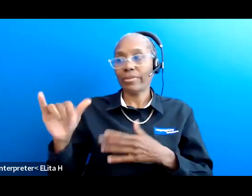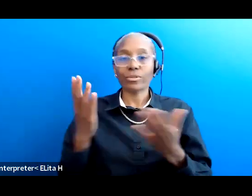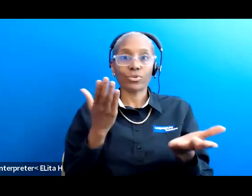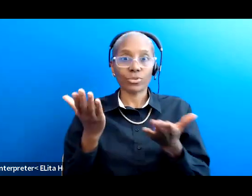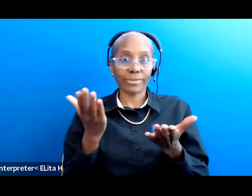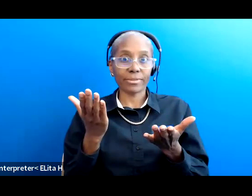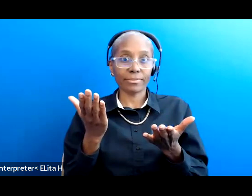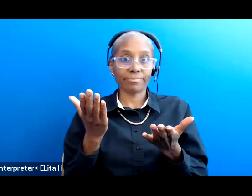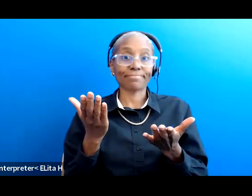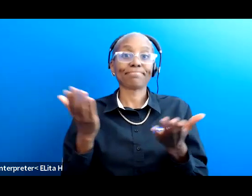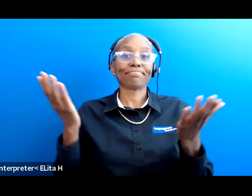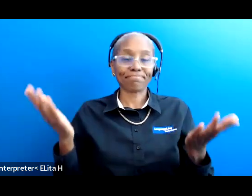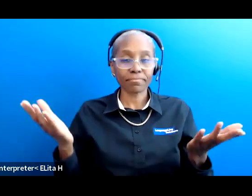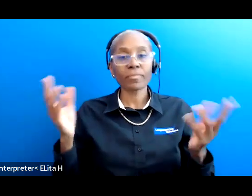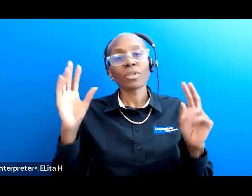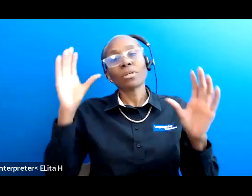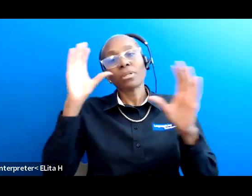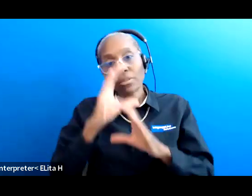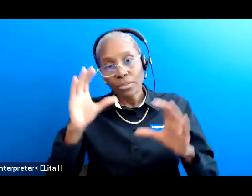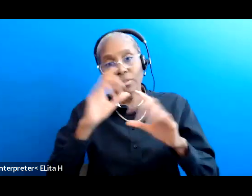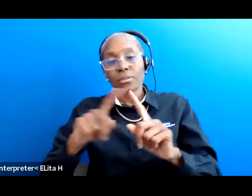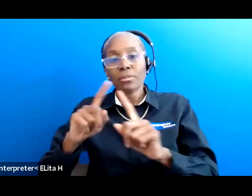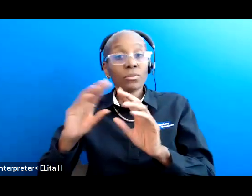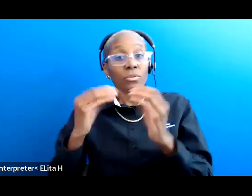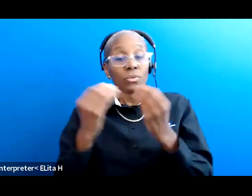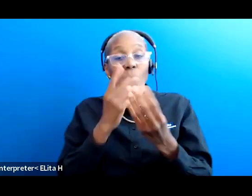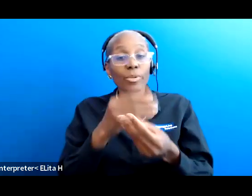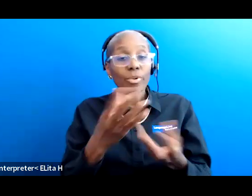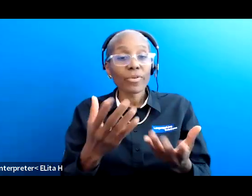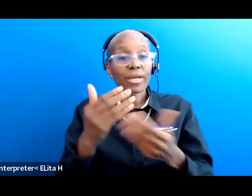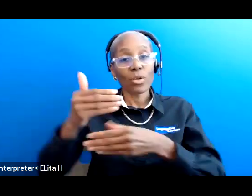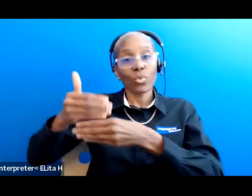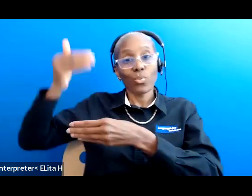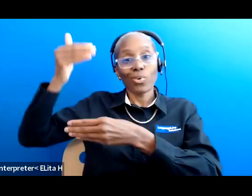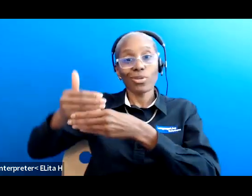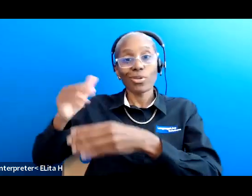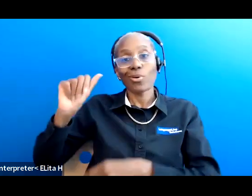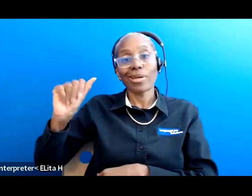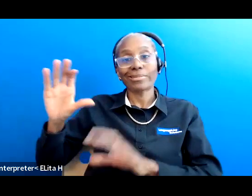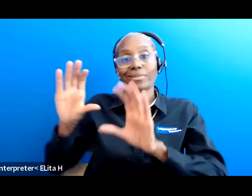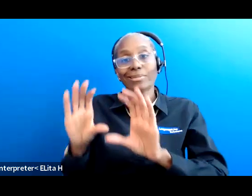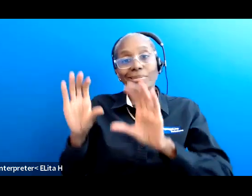So look for those organizations that can provide at least a window unit if you don't have air conditioning in your house.